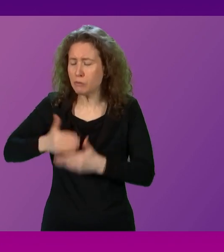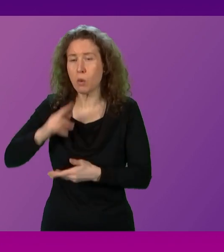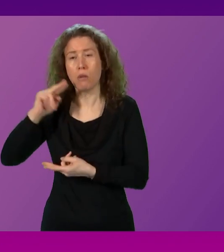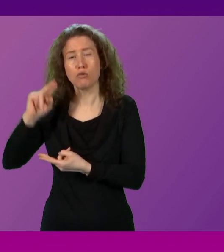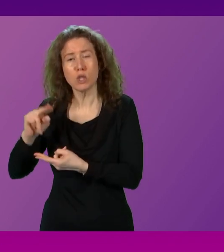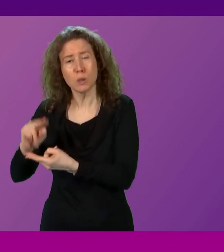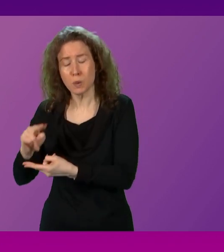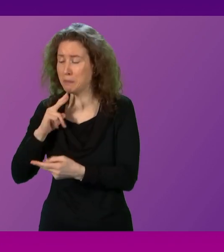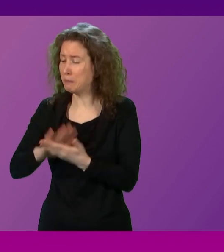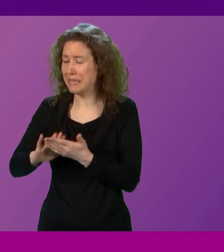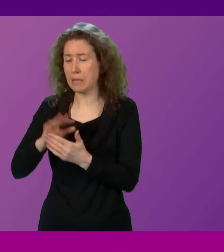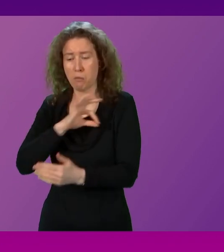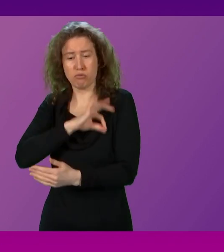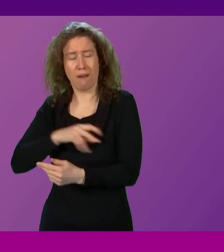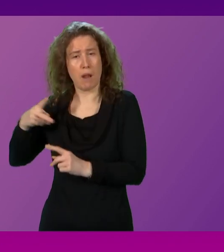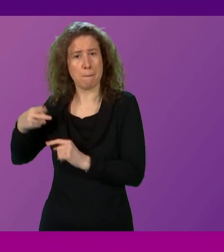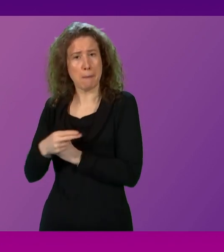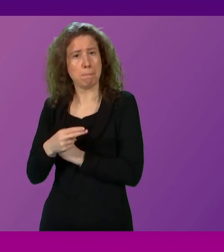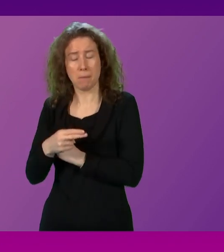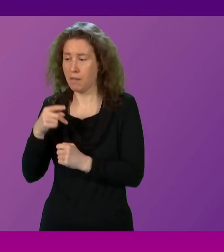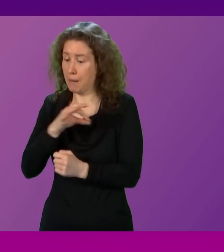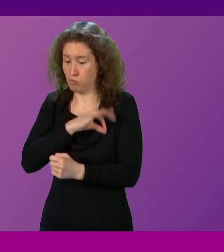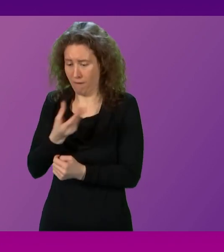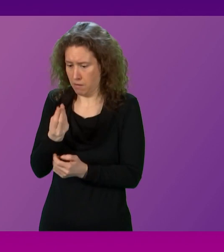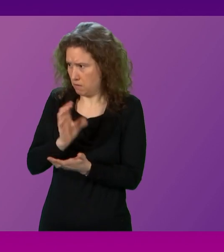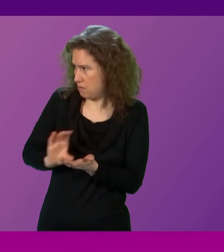vast profits—already referred to—that go to criminals who care nothing for the